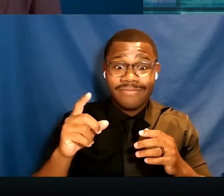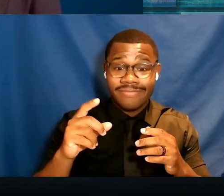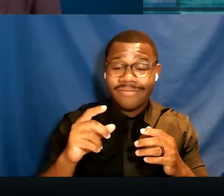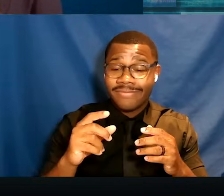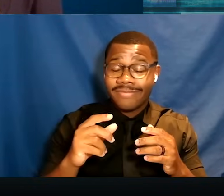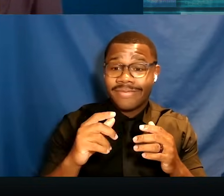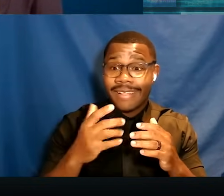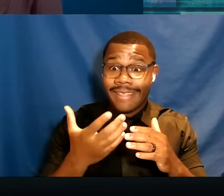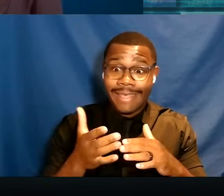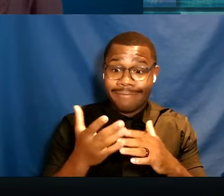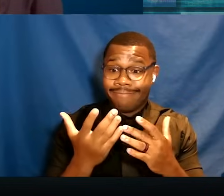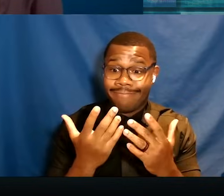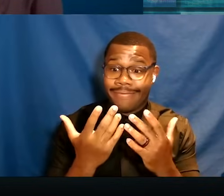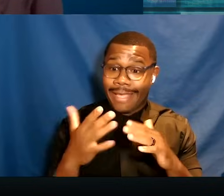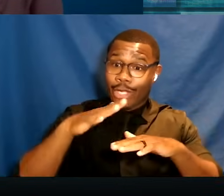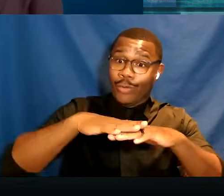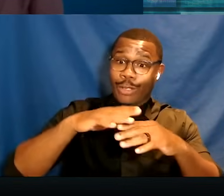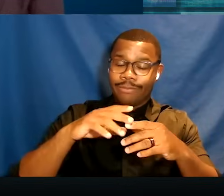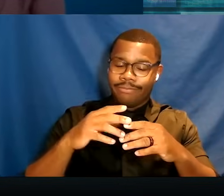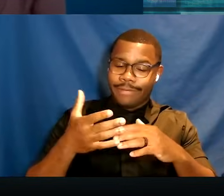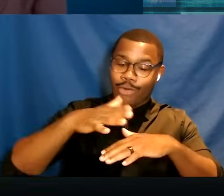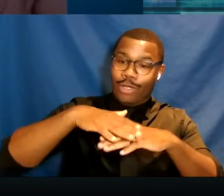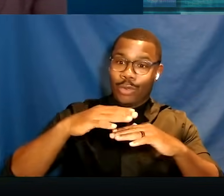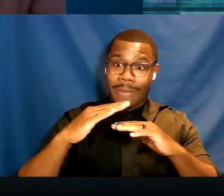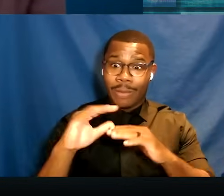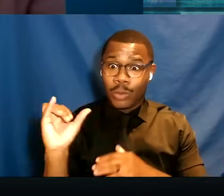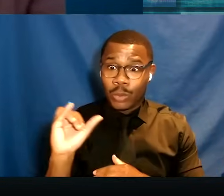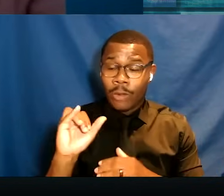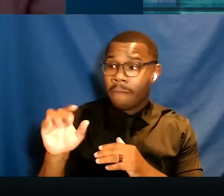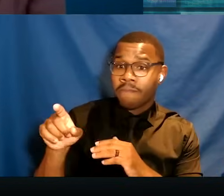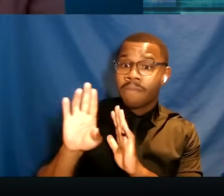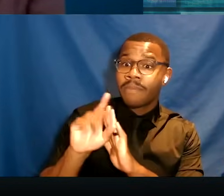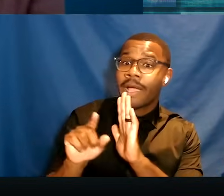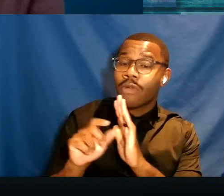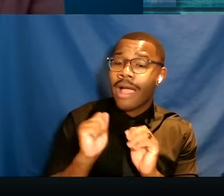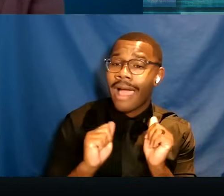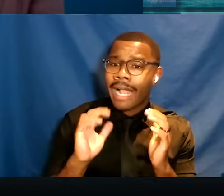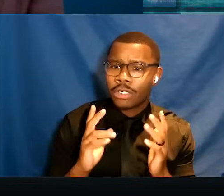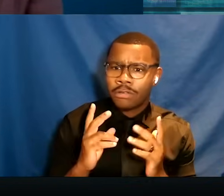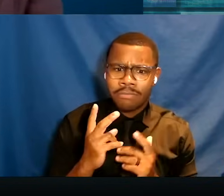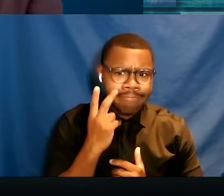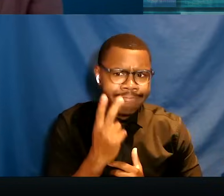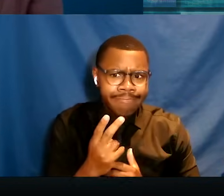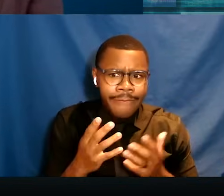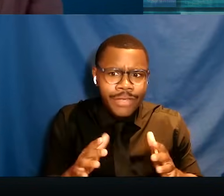because the background actors have already seen, actually as of November 9th, effective date,